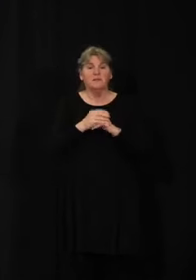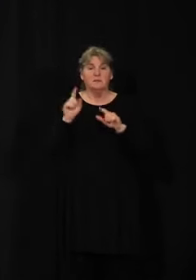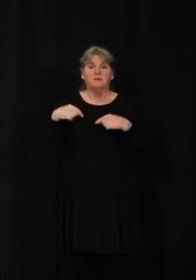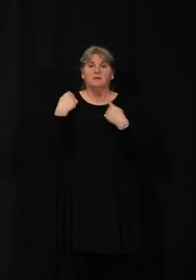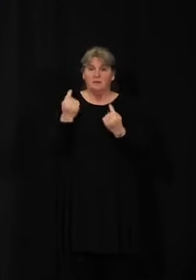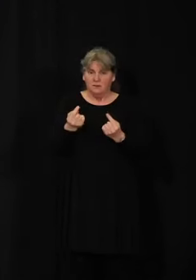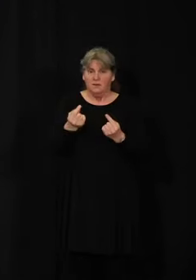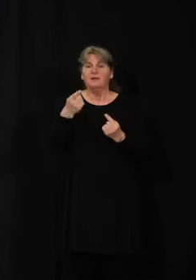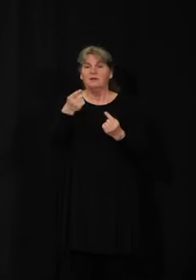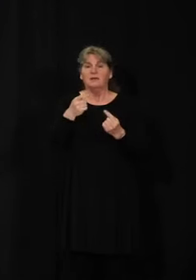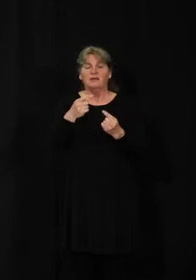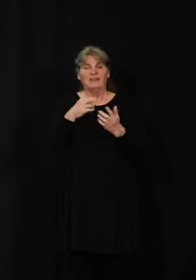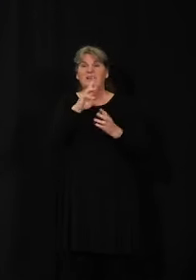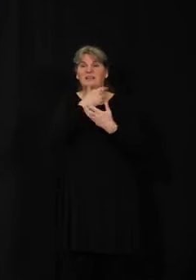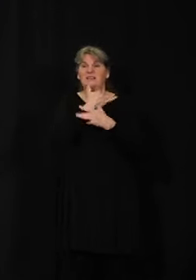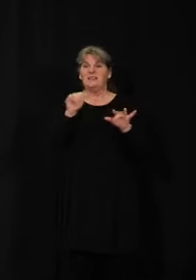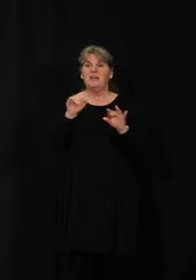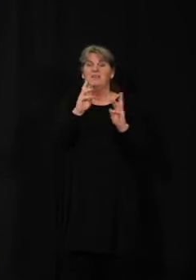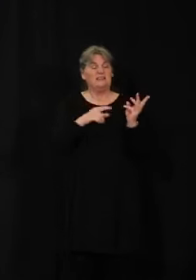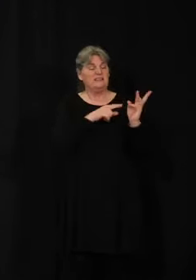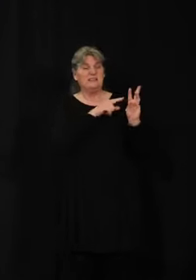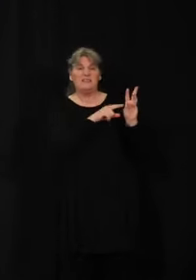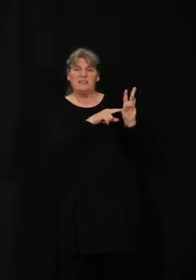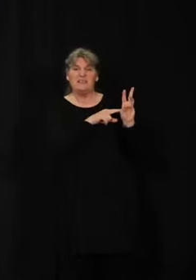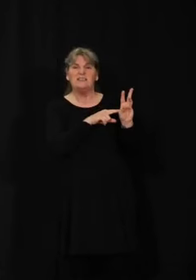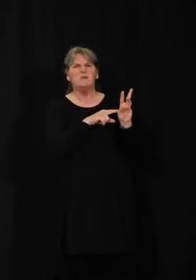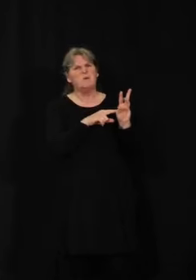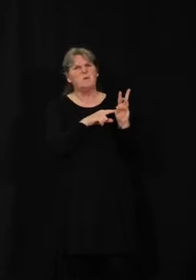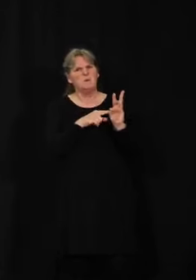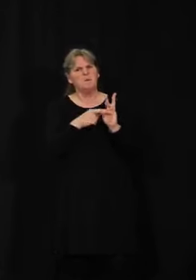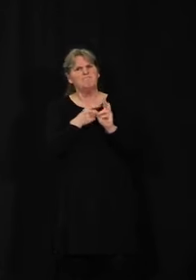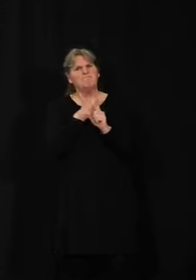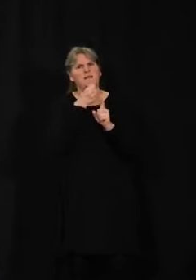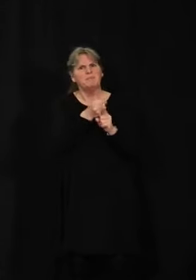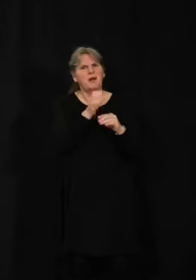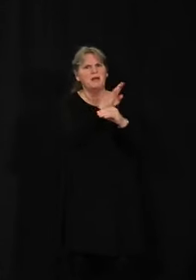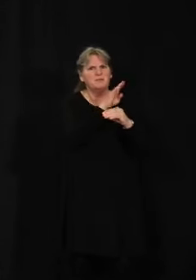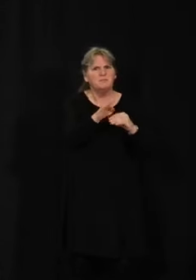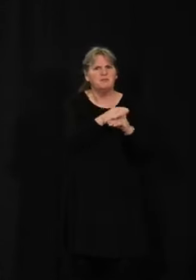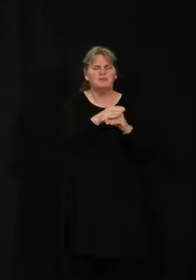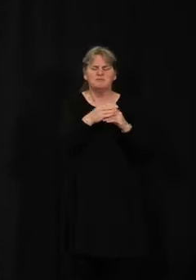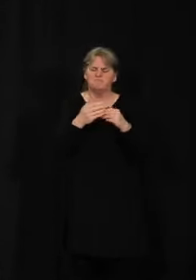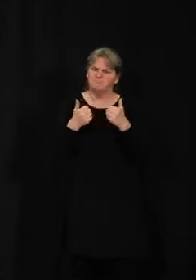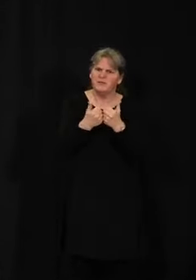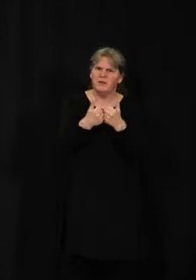There is no doubt that these measures have been disruptive and challenging for businesses. It has been great to see